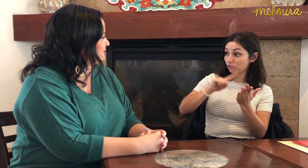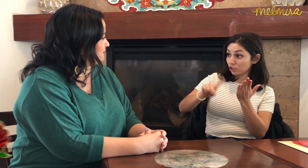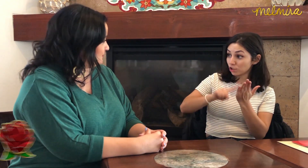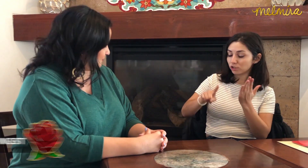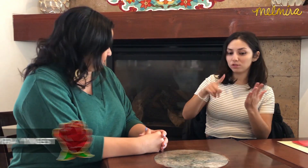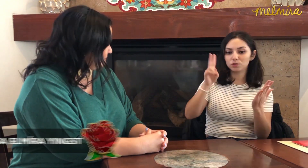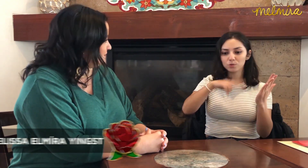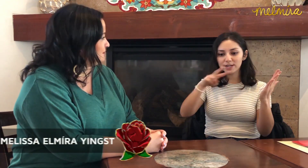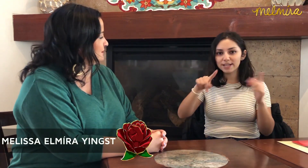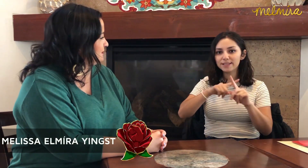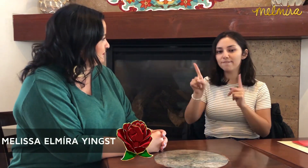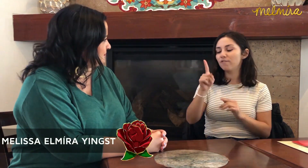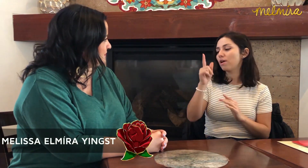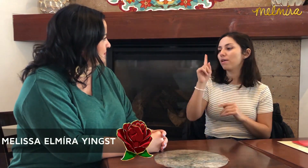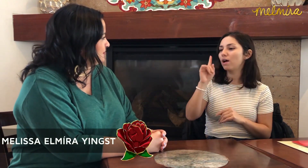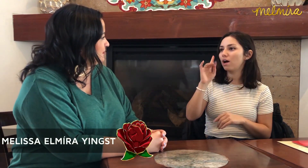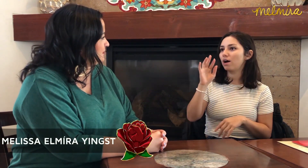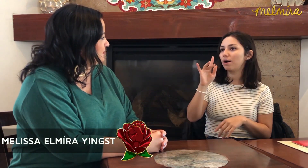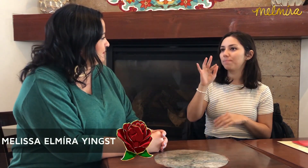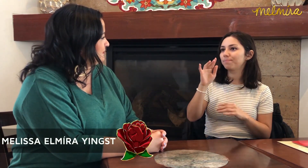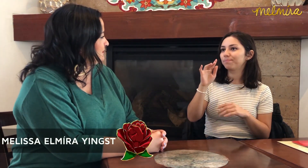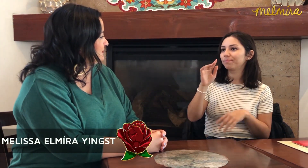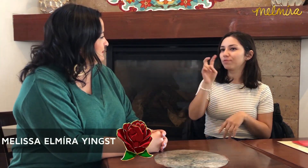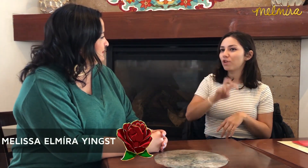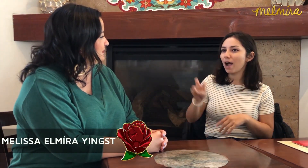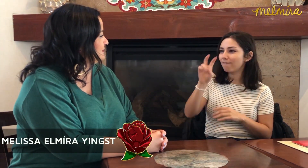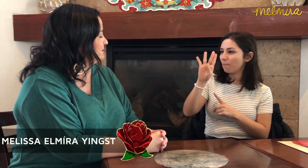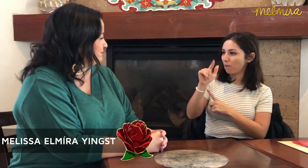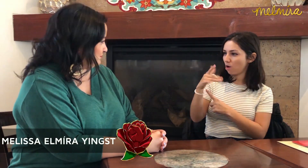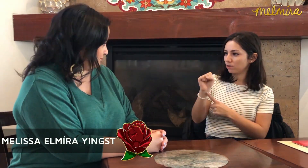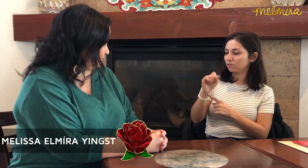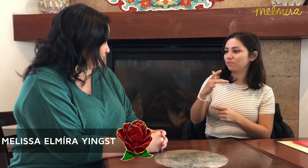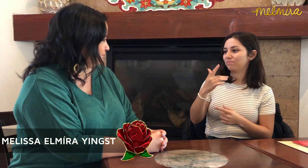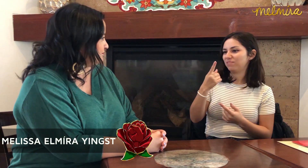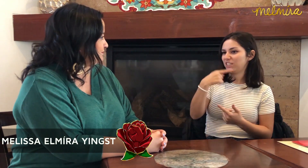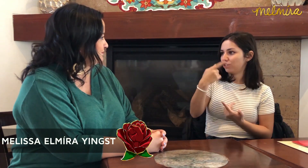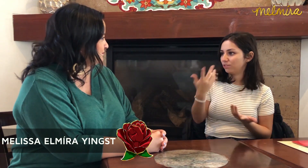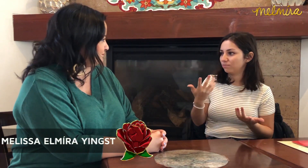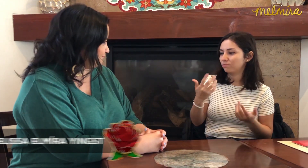When I was researching and reading different travel blogs,